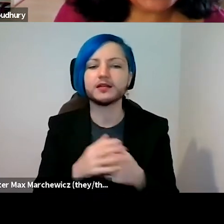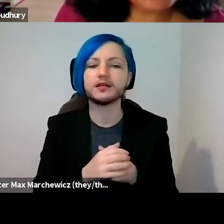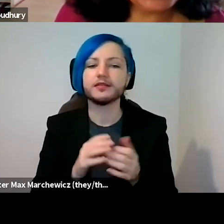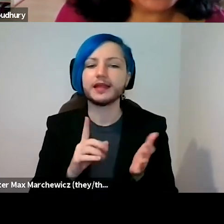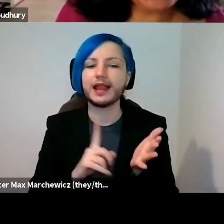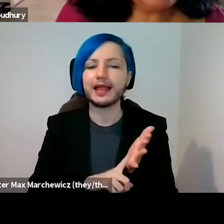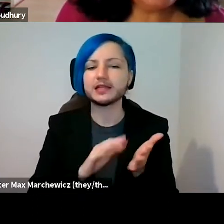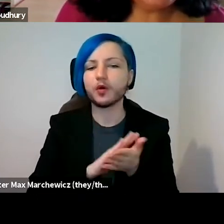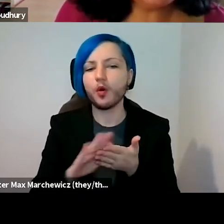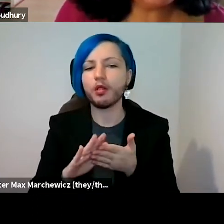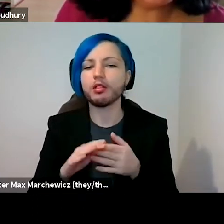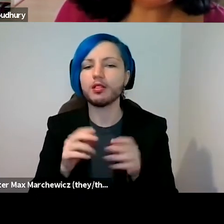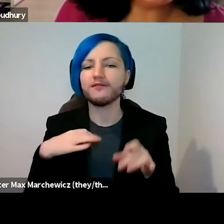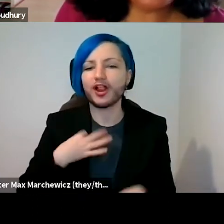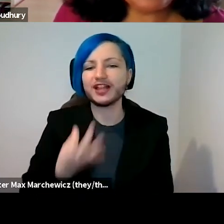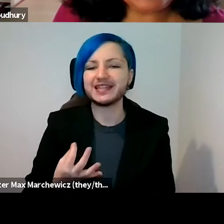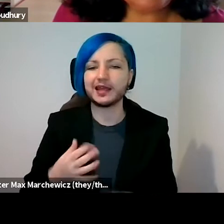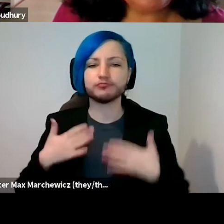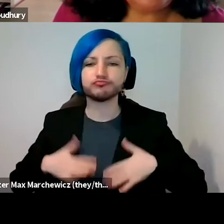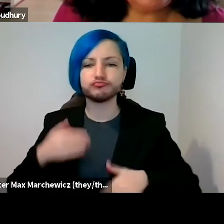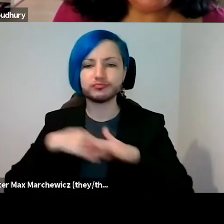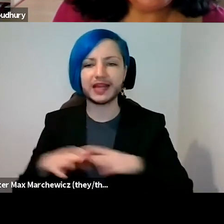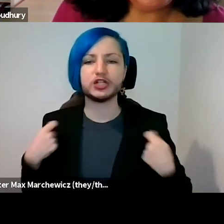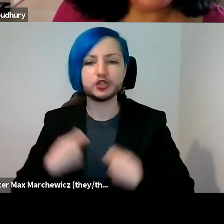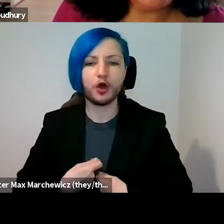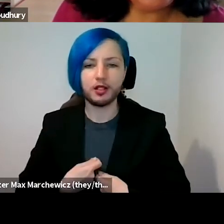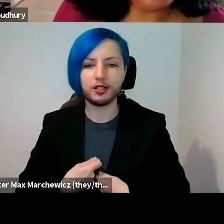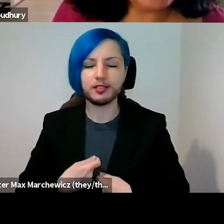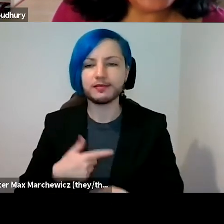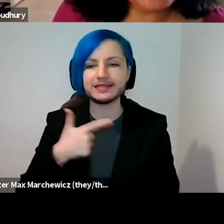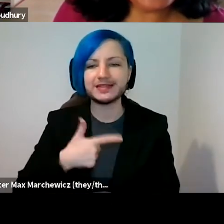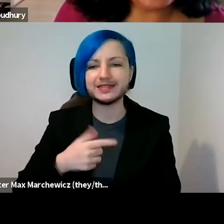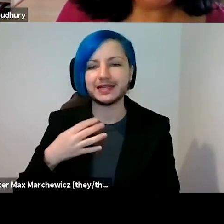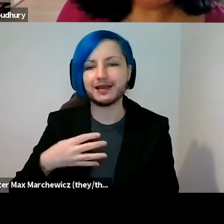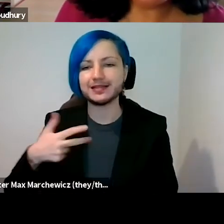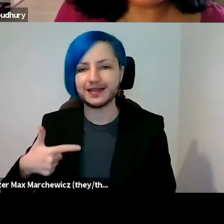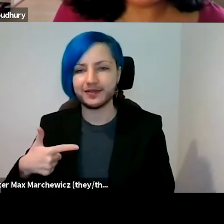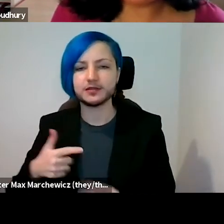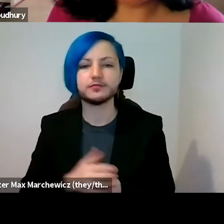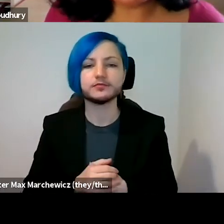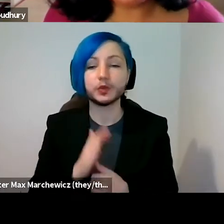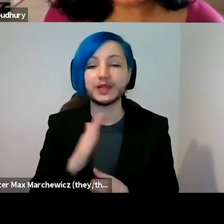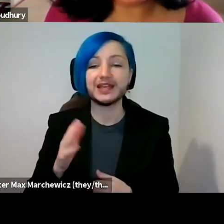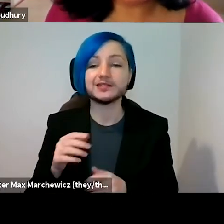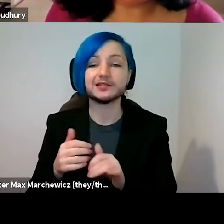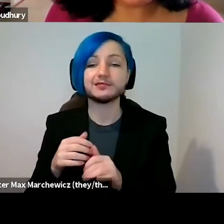Dressed in his Shawl, 1797, in which an East India Company volunteer is wearing a shawl,